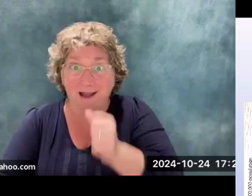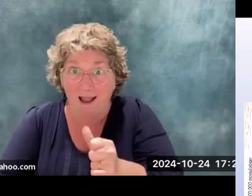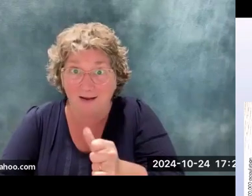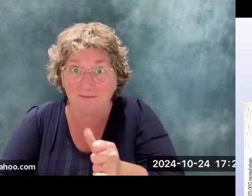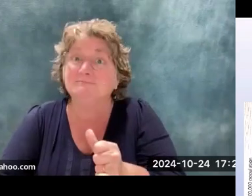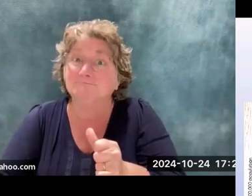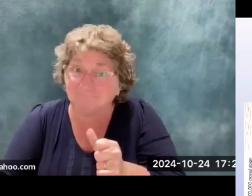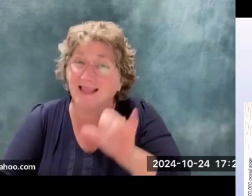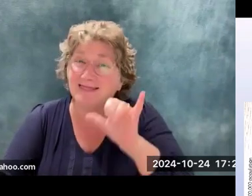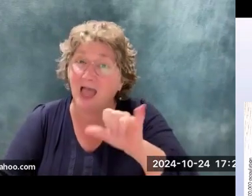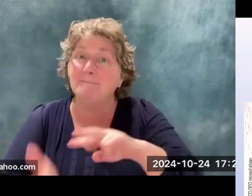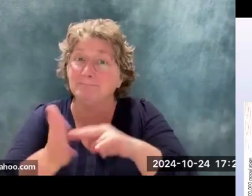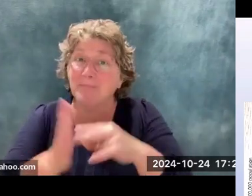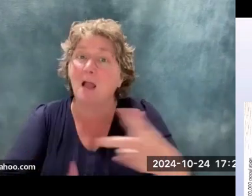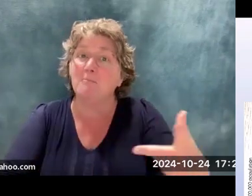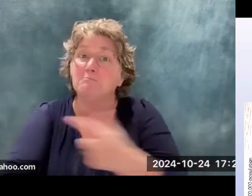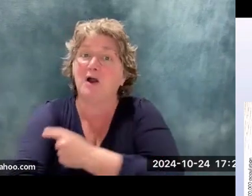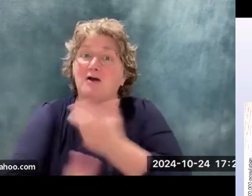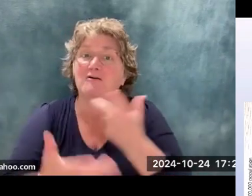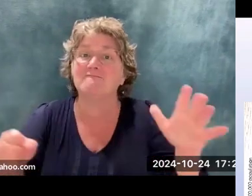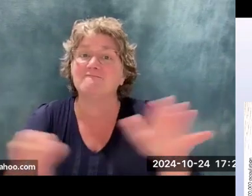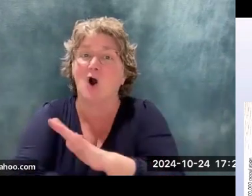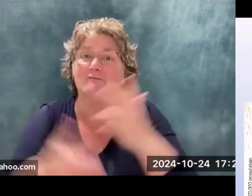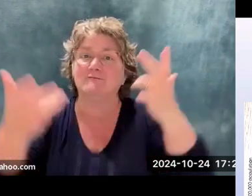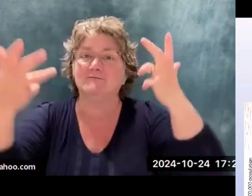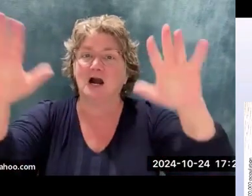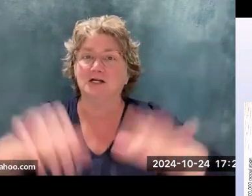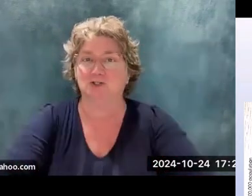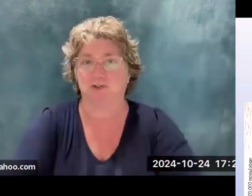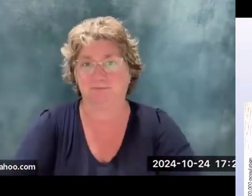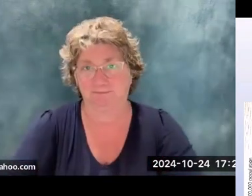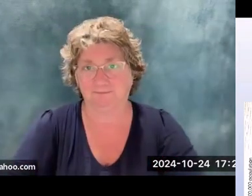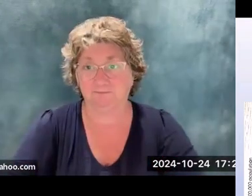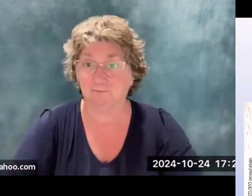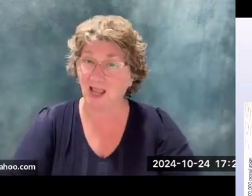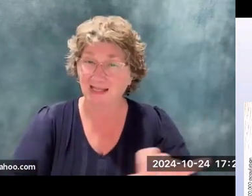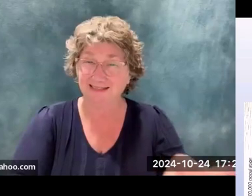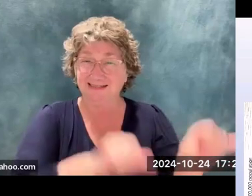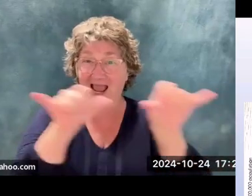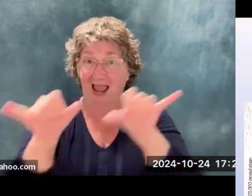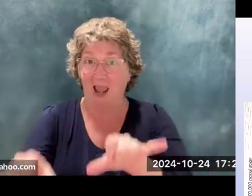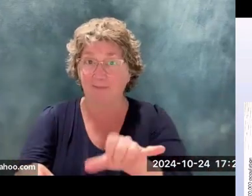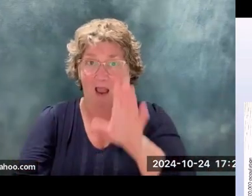Now take a look at the hospitalizations, the same story, a massive rise